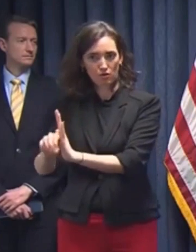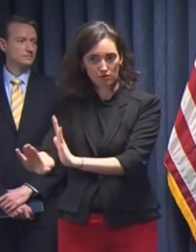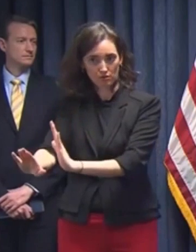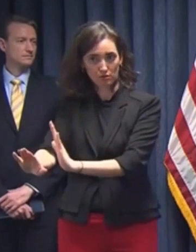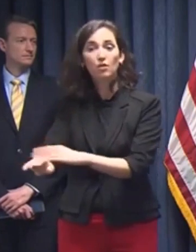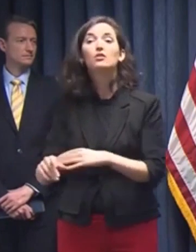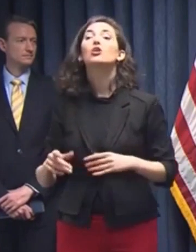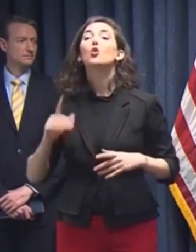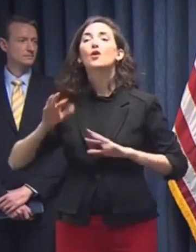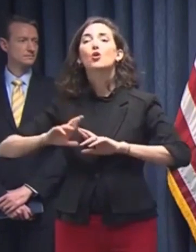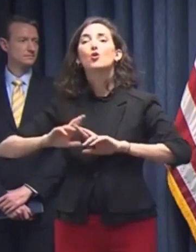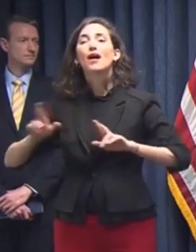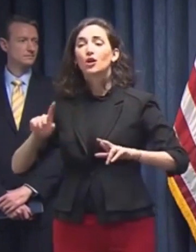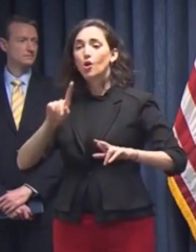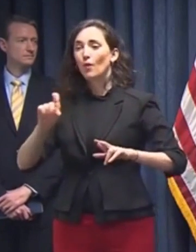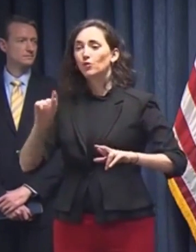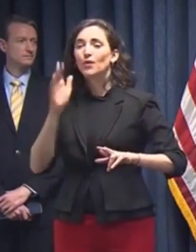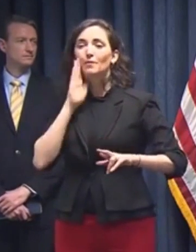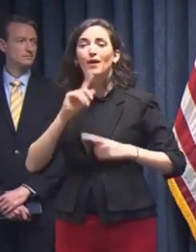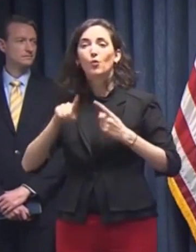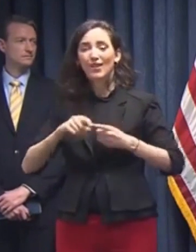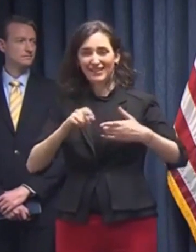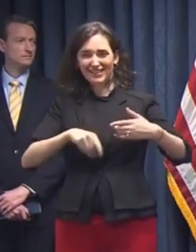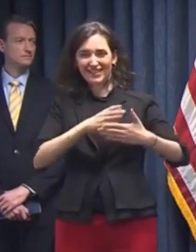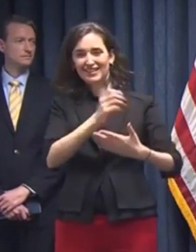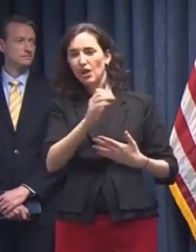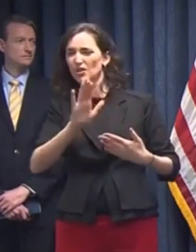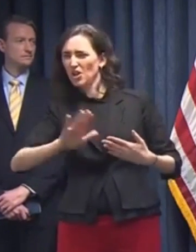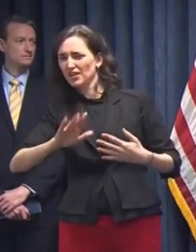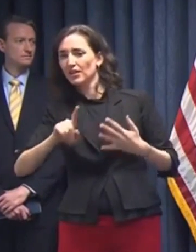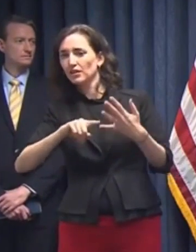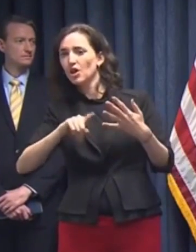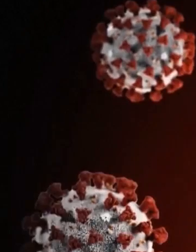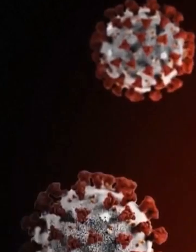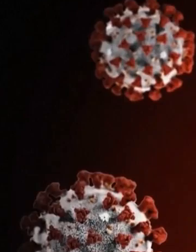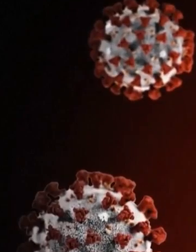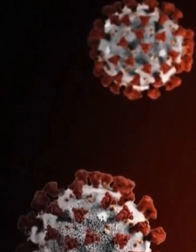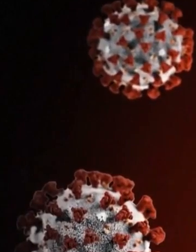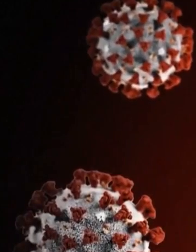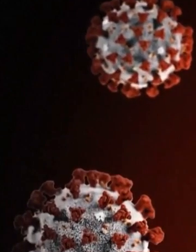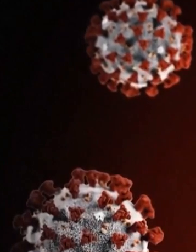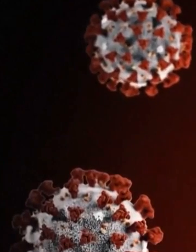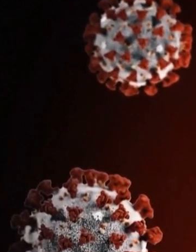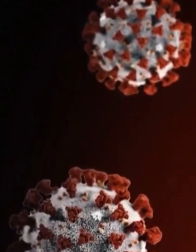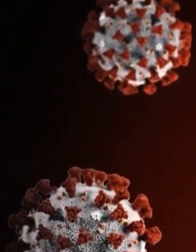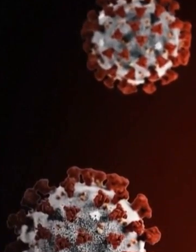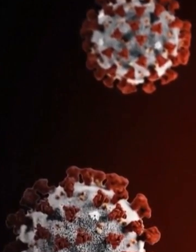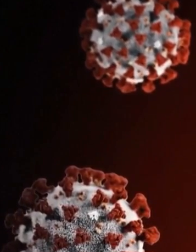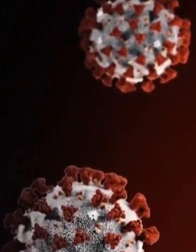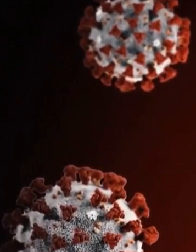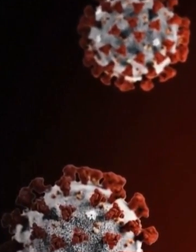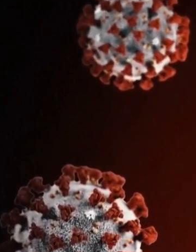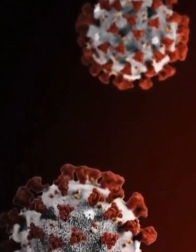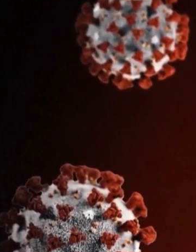by the end of this weekend with the rest coming online in the following week."OTHER CITIES WILL ALSO FOLLOW THAT